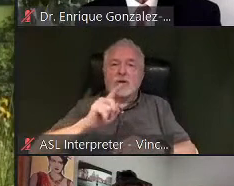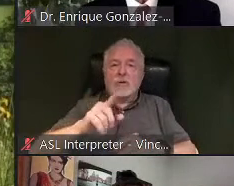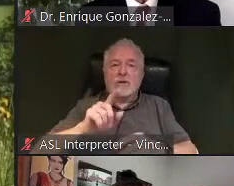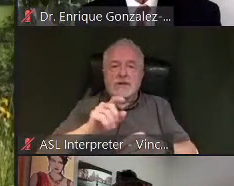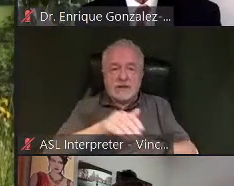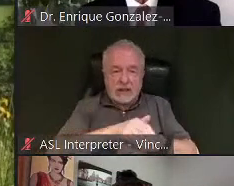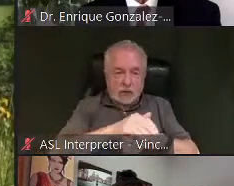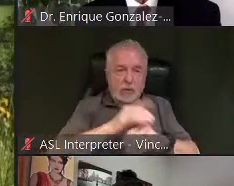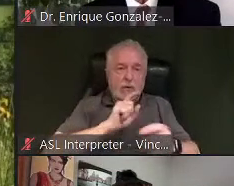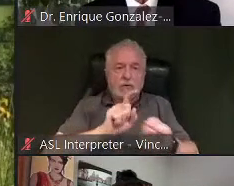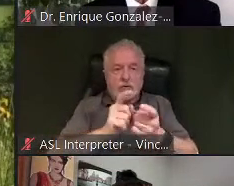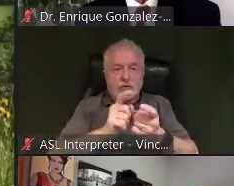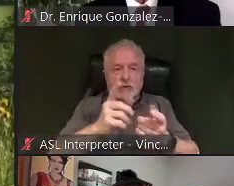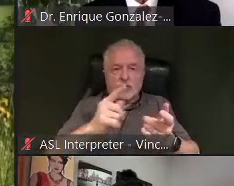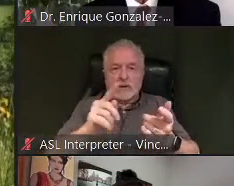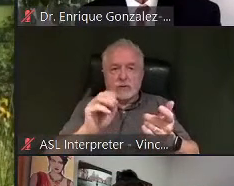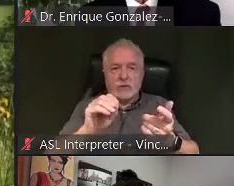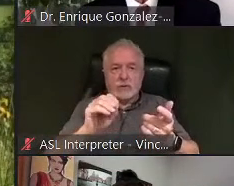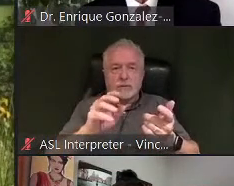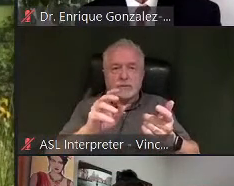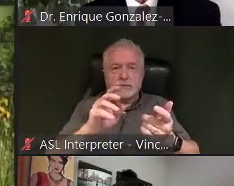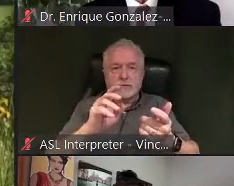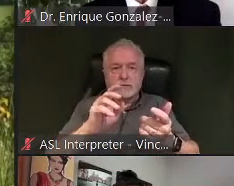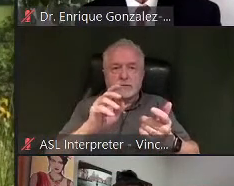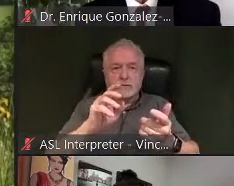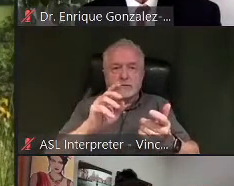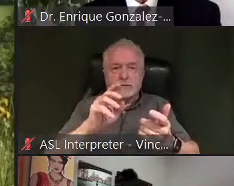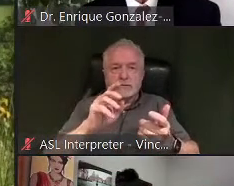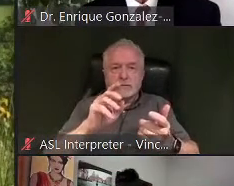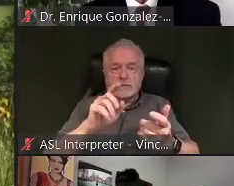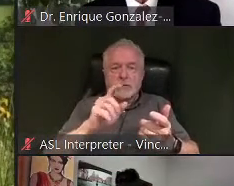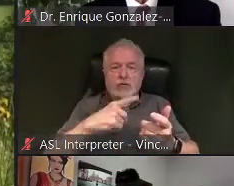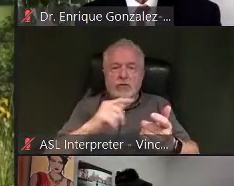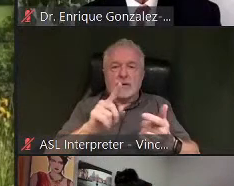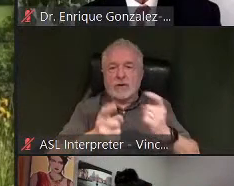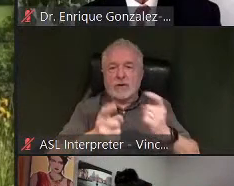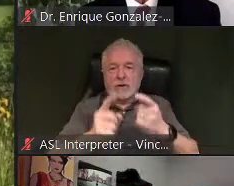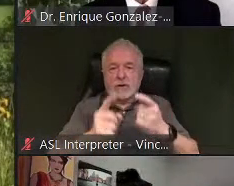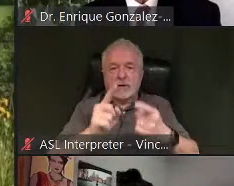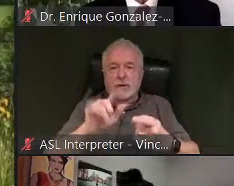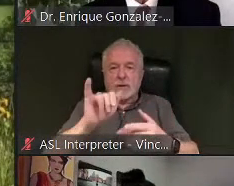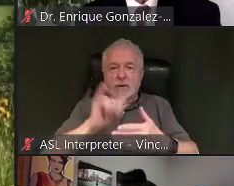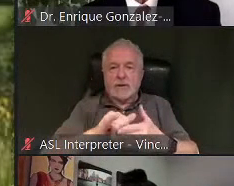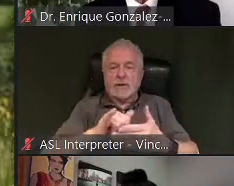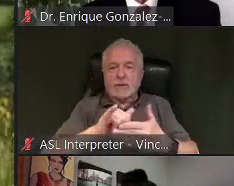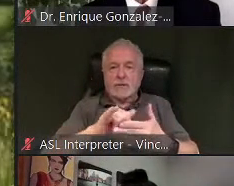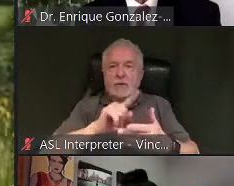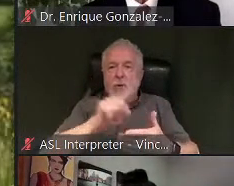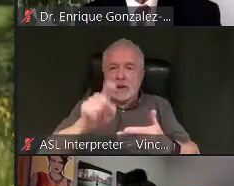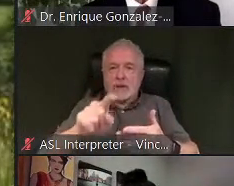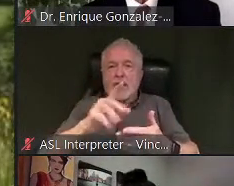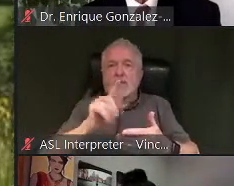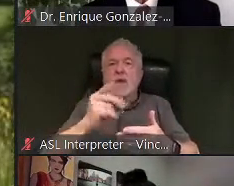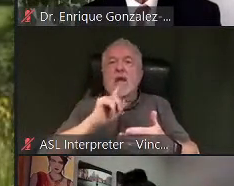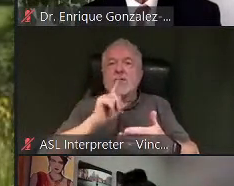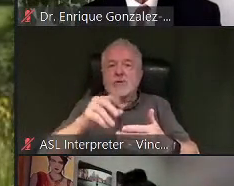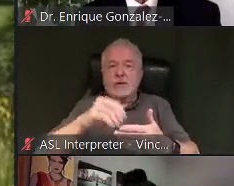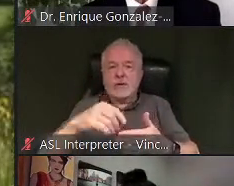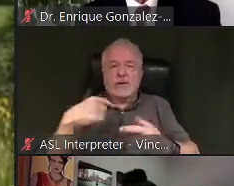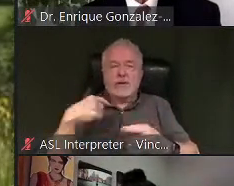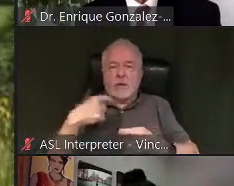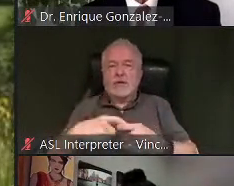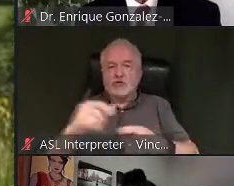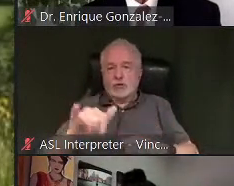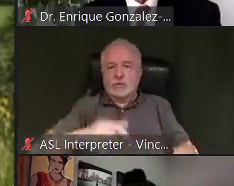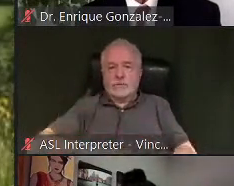And we will try to to try to translate the question and the answer into Spanish to.